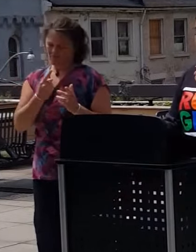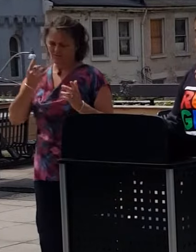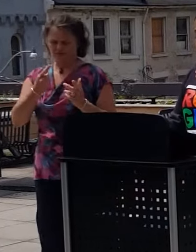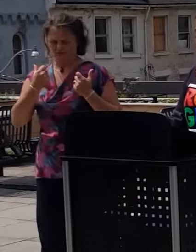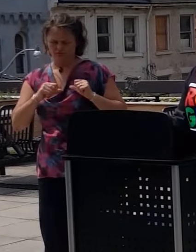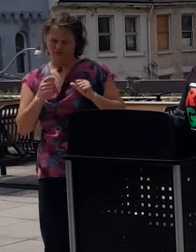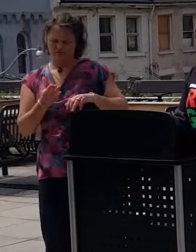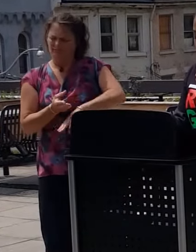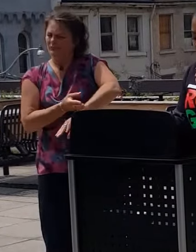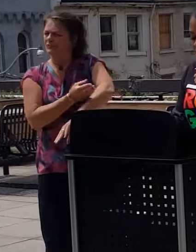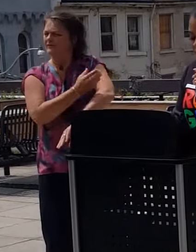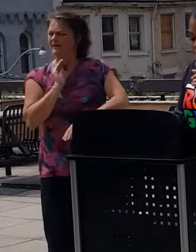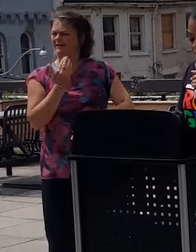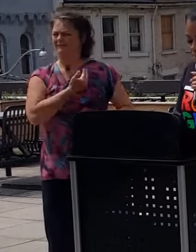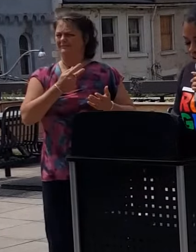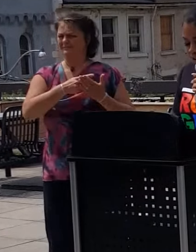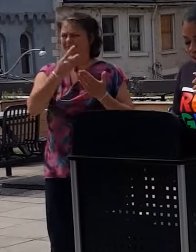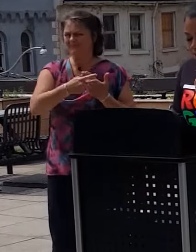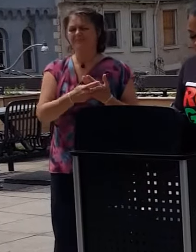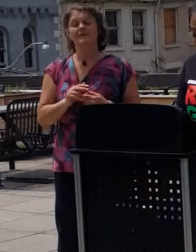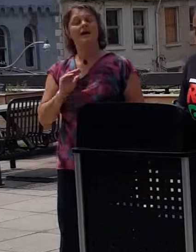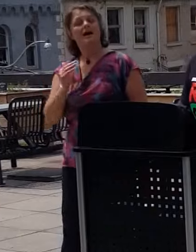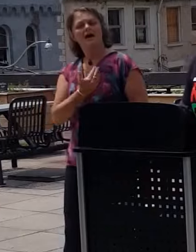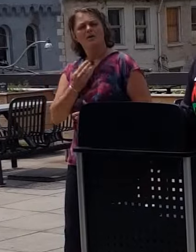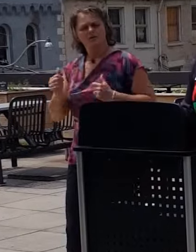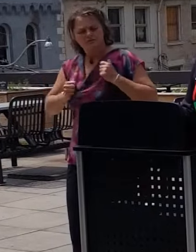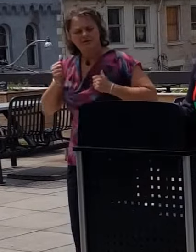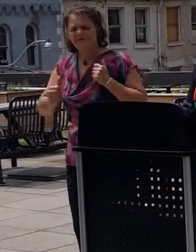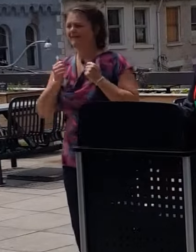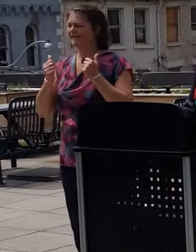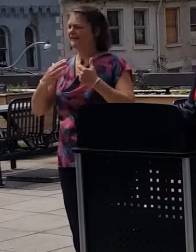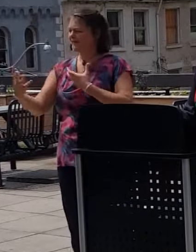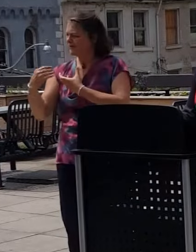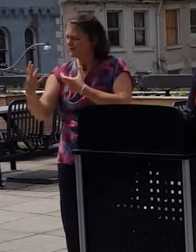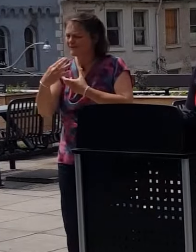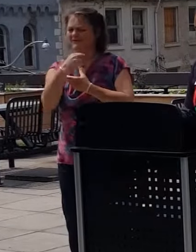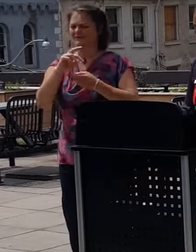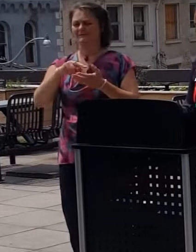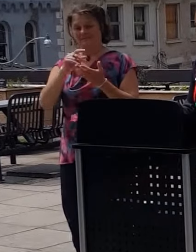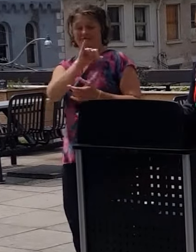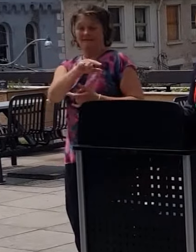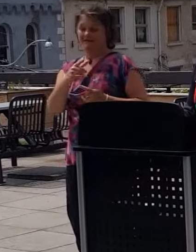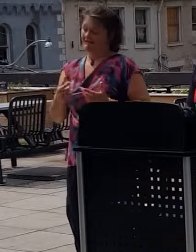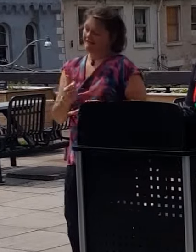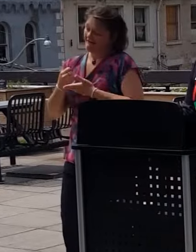Our drive for inclusiveness and our vision will help ensure that George Brown, with the work from our Community Action centre,